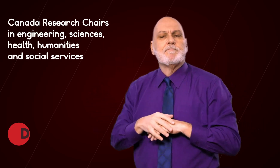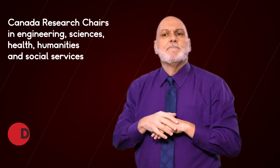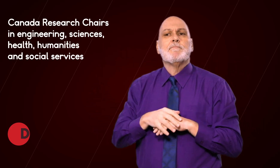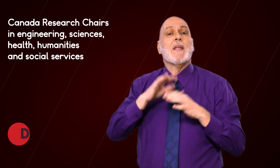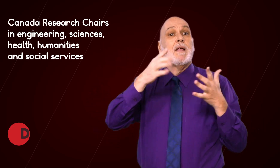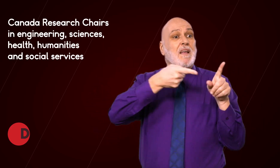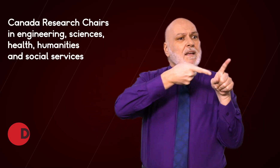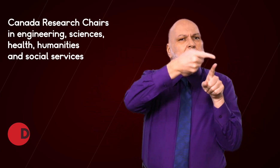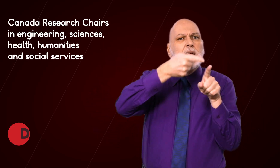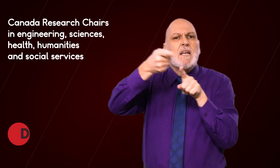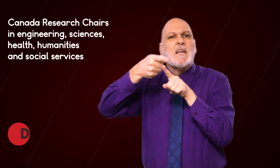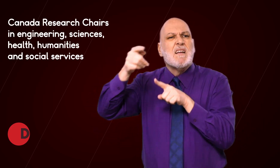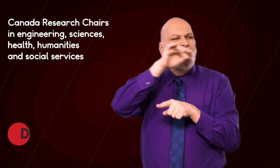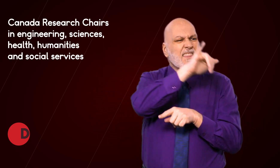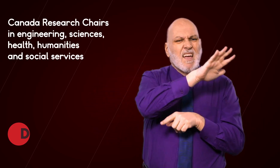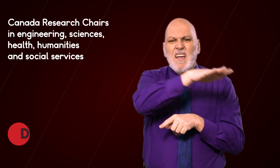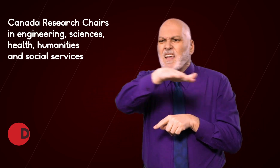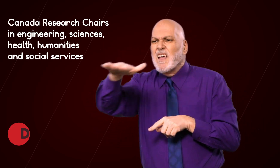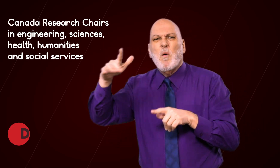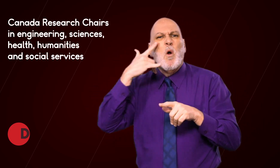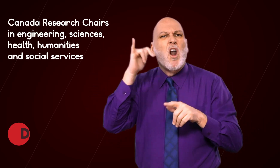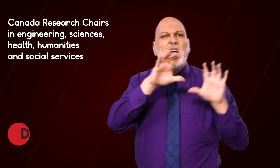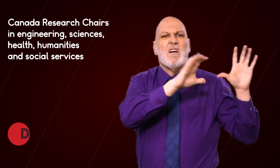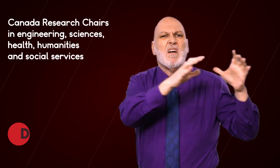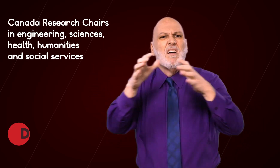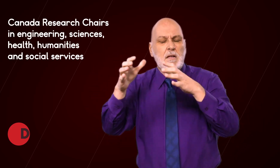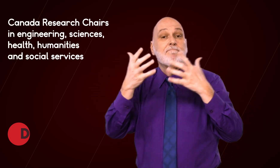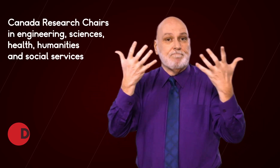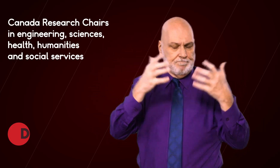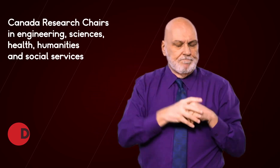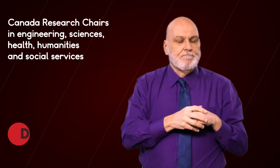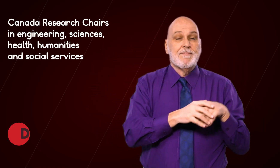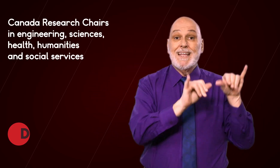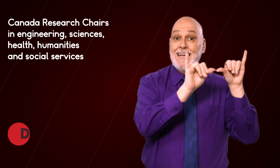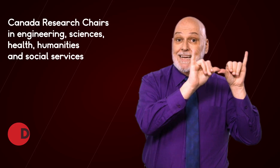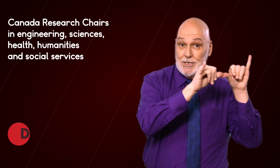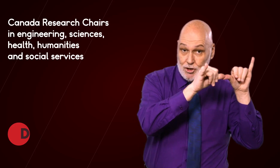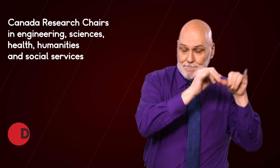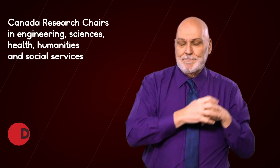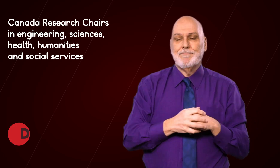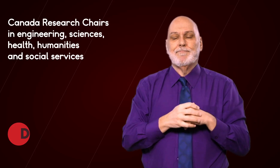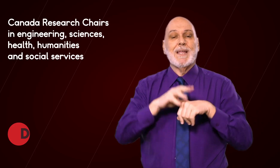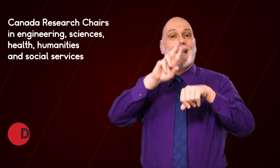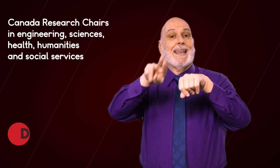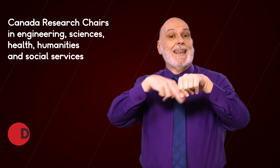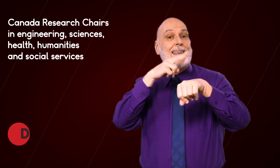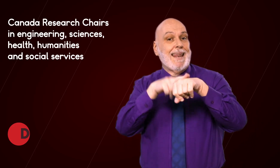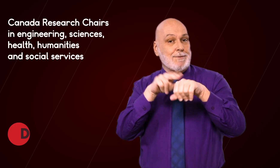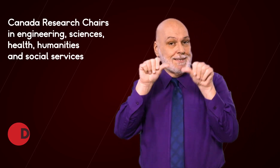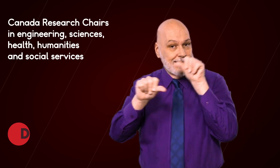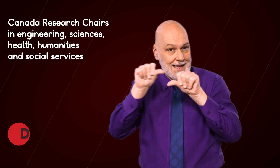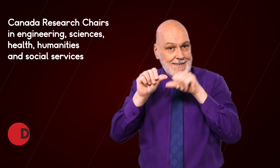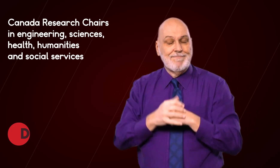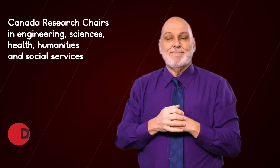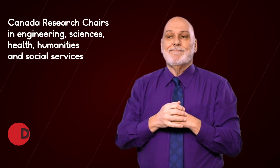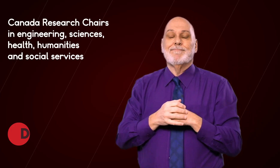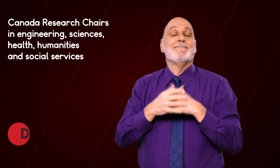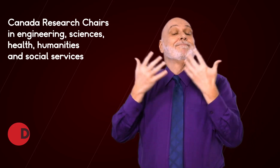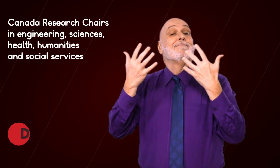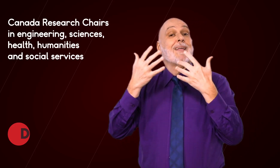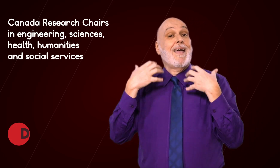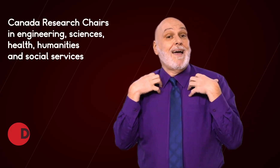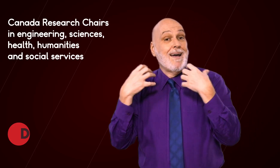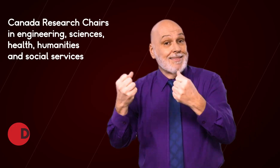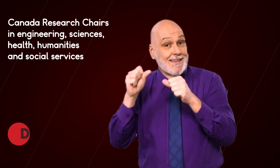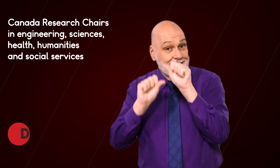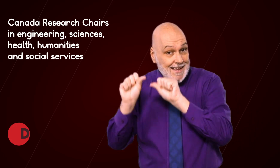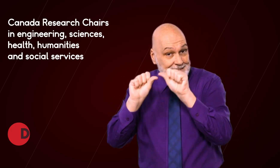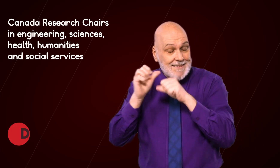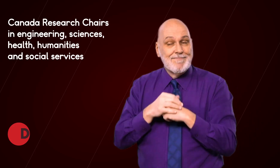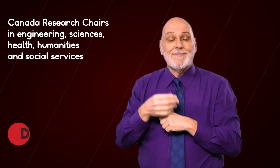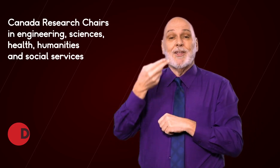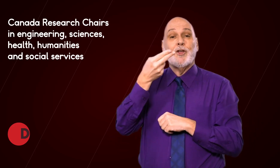In fields of engineering, natural sciences, health sciences,